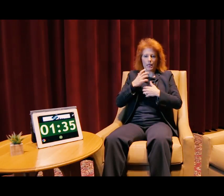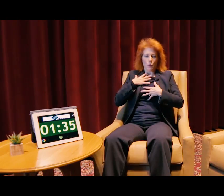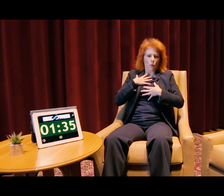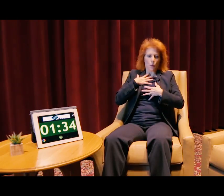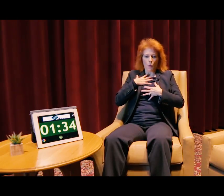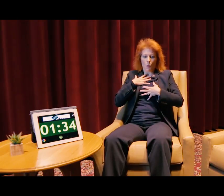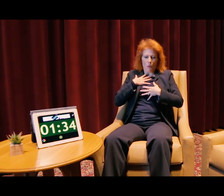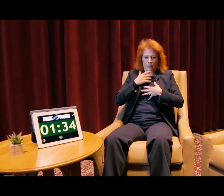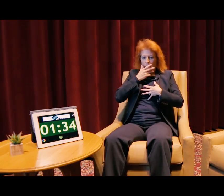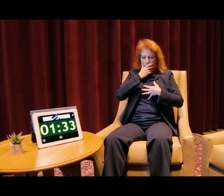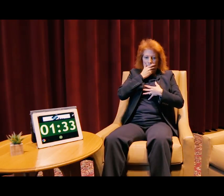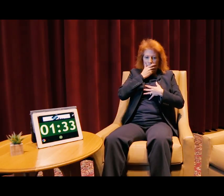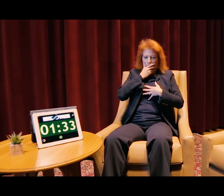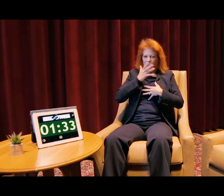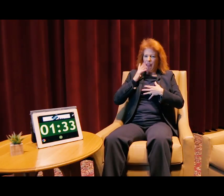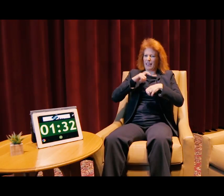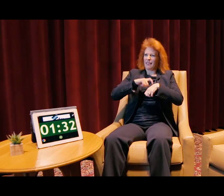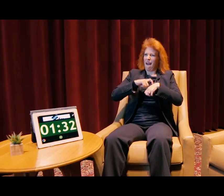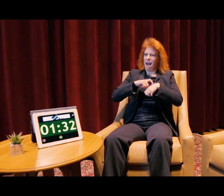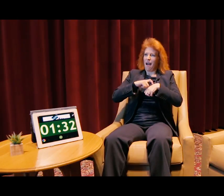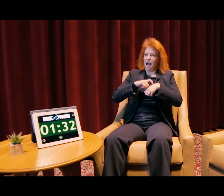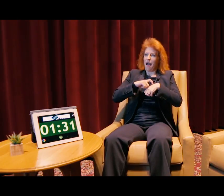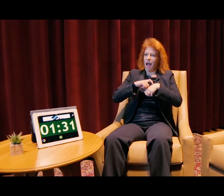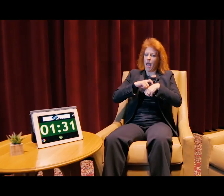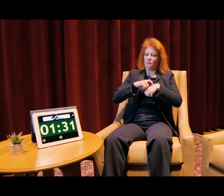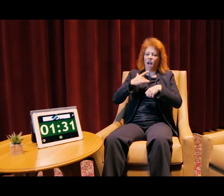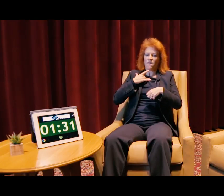at the time, it just came with pure conviction